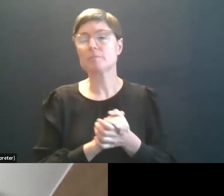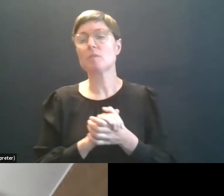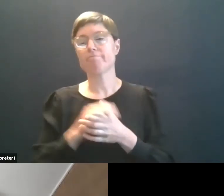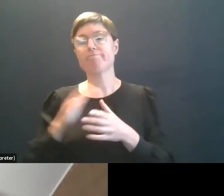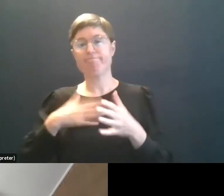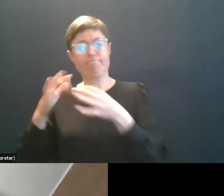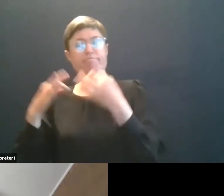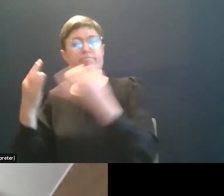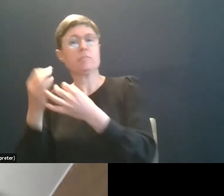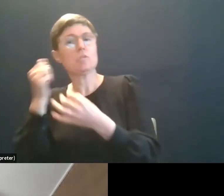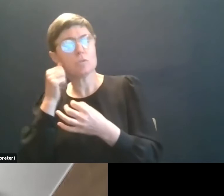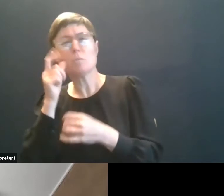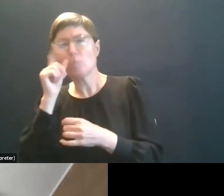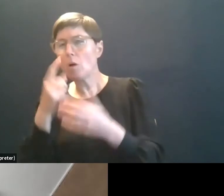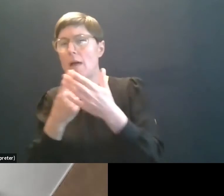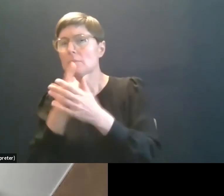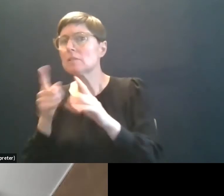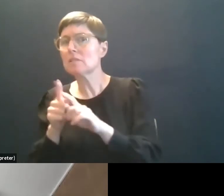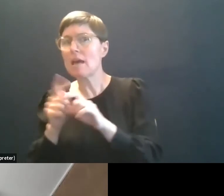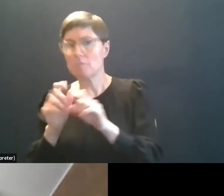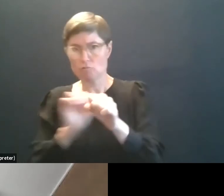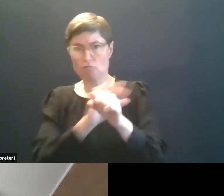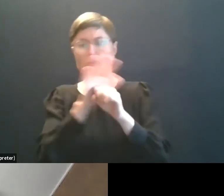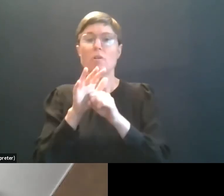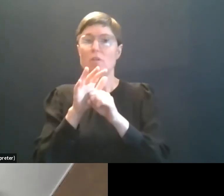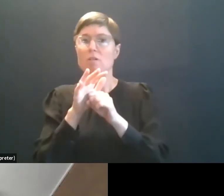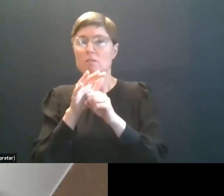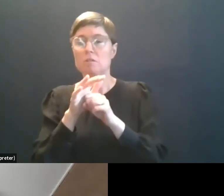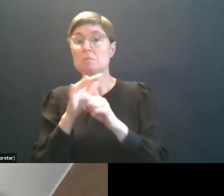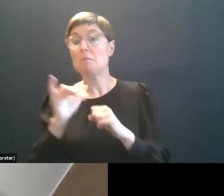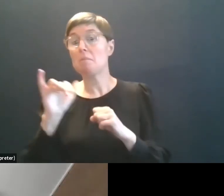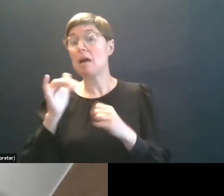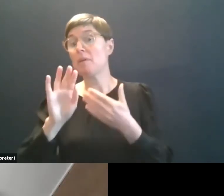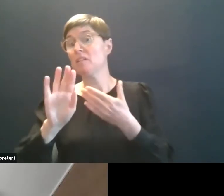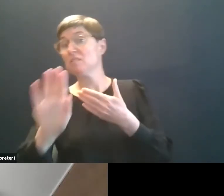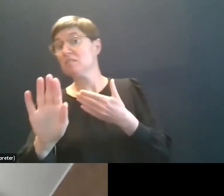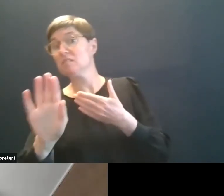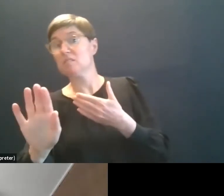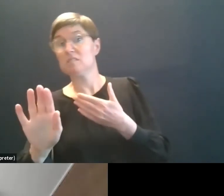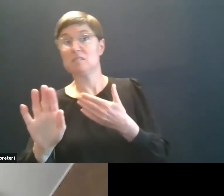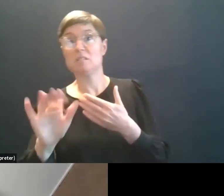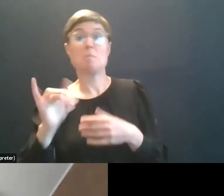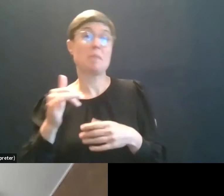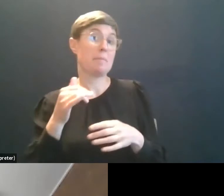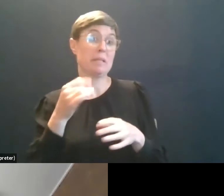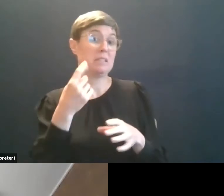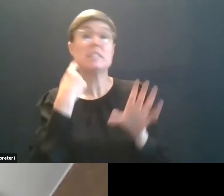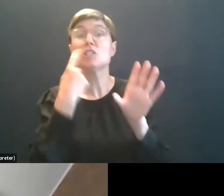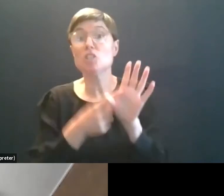through a similar cycle with the pandemic, that it could be later in 2021 when many people's